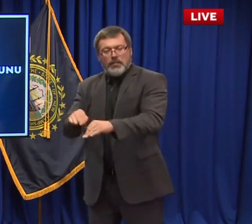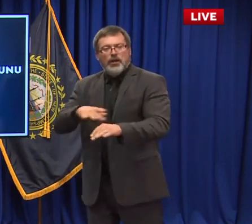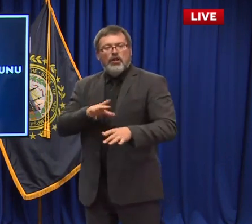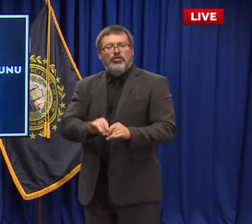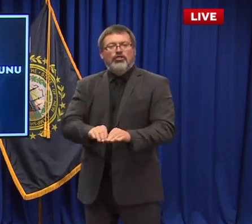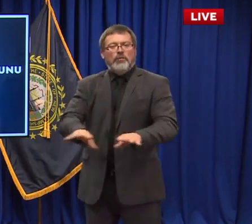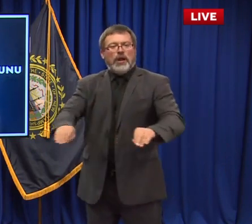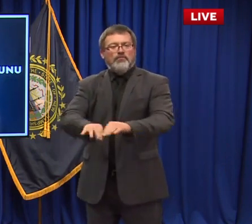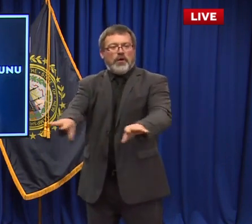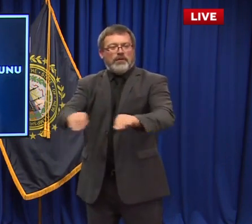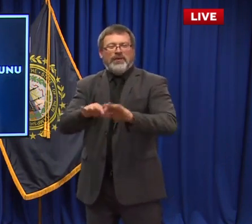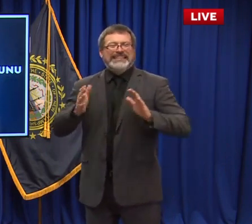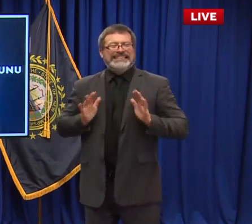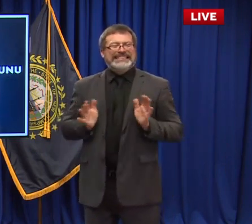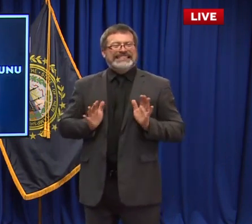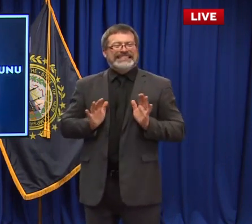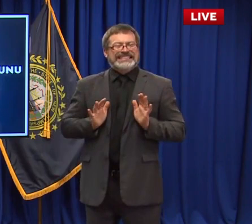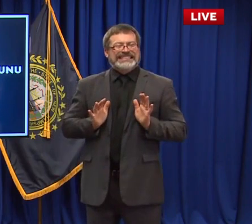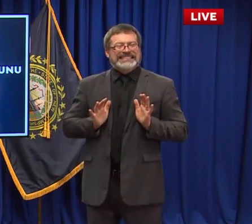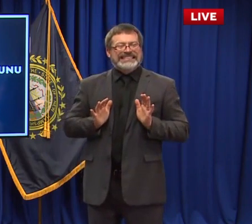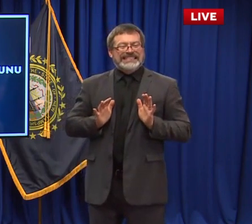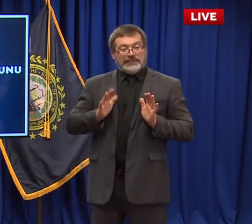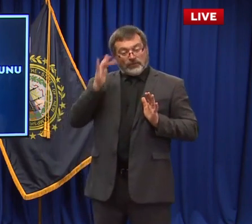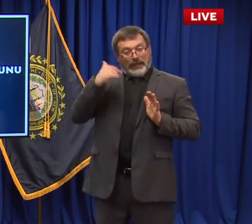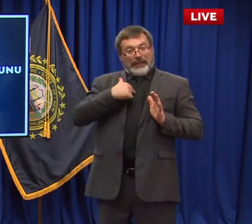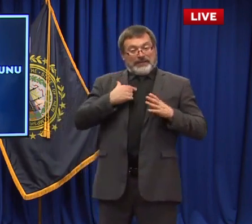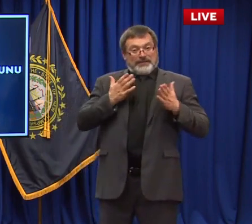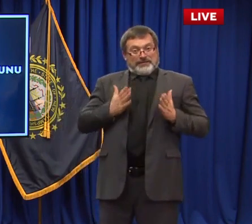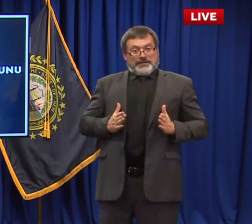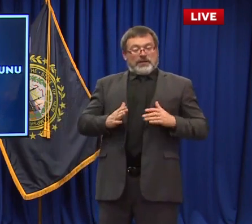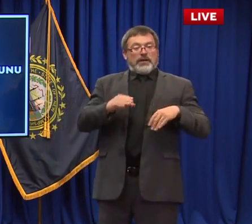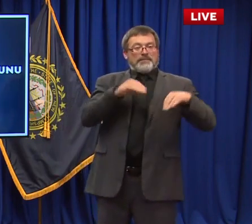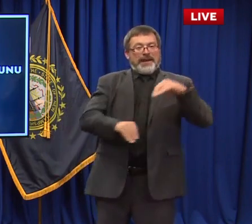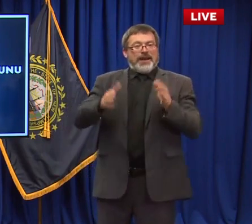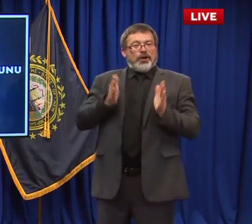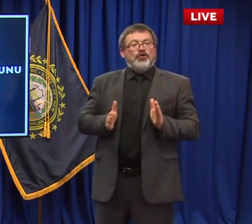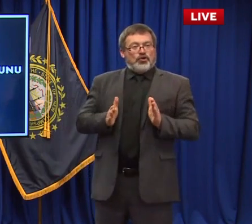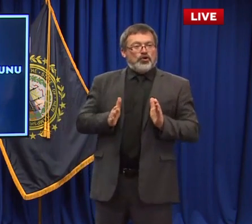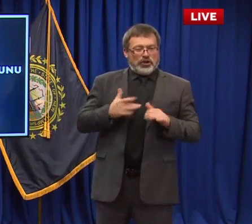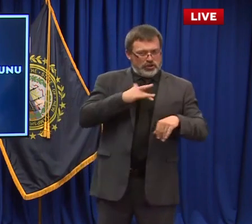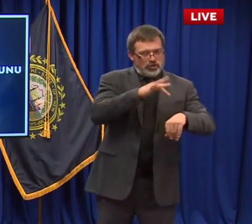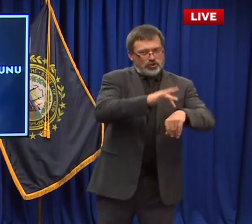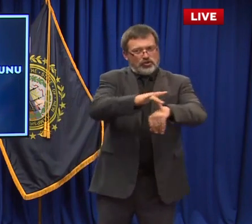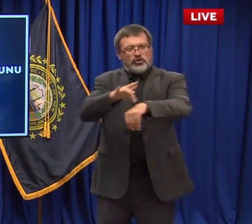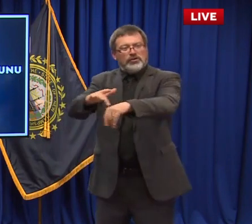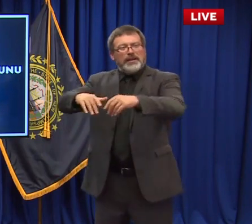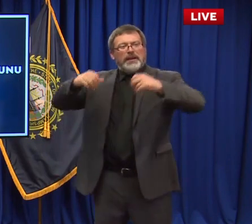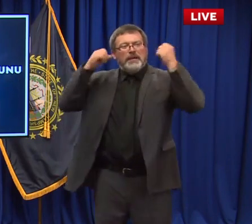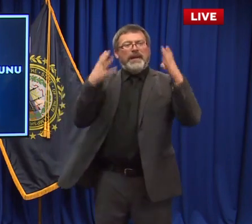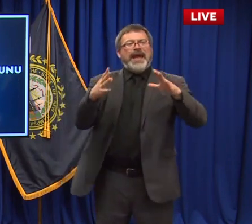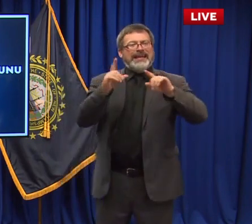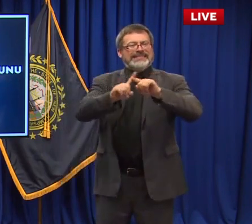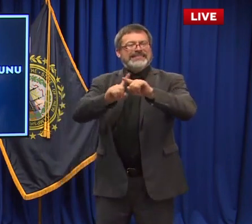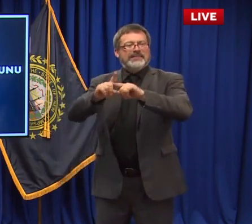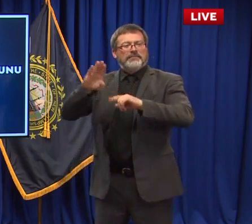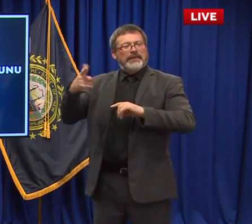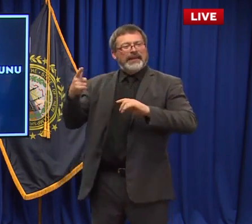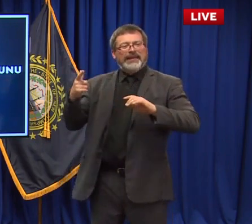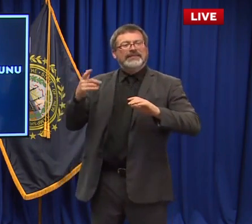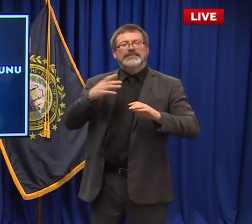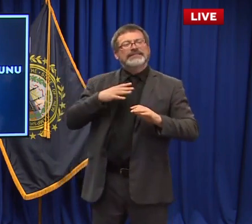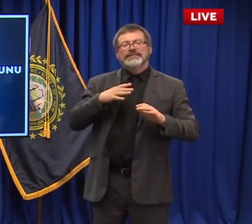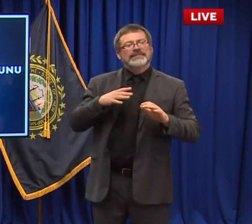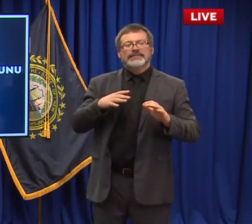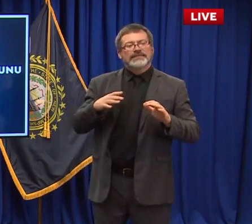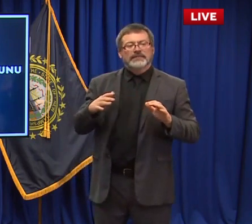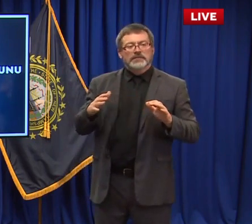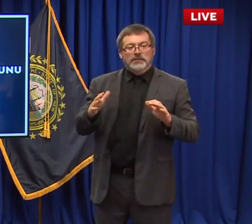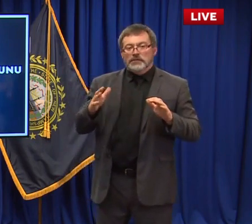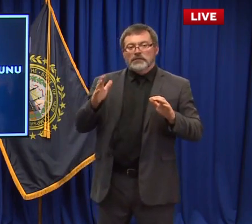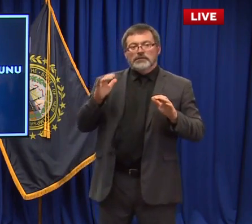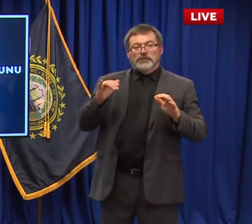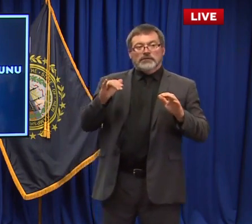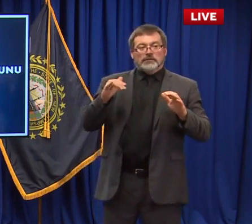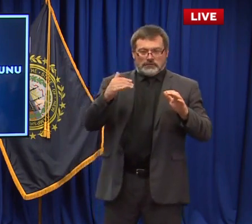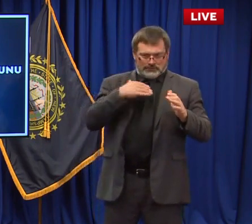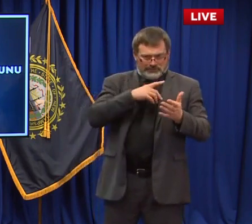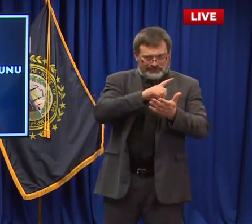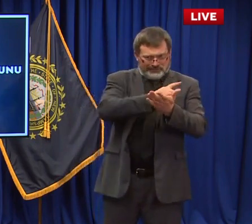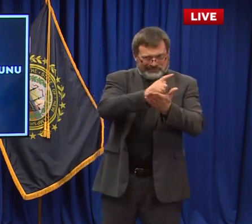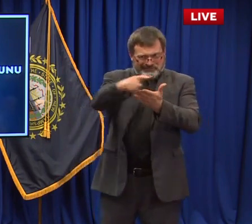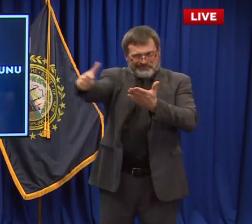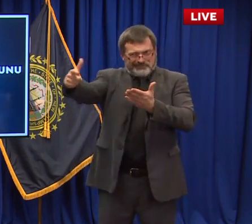IT IS NOT SO MUCH ABOUT THE INDIVIDUAL WHO IS BAGGING YOUR GROCERIES TO YOU OR YOU TO THEM, I MEAN THERE IS A CONCERN, BUT ALSO A CONCERN, BUT ALSO CONCERN YOUR TRANSMITTING SOMETHING FROM